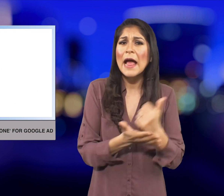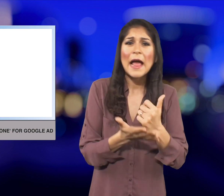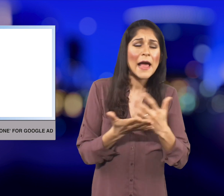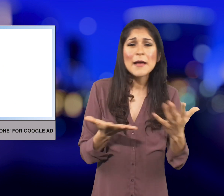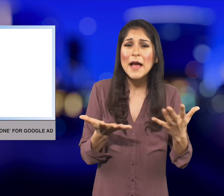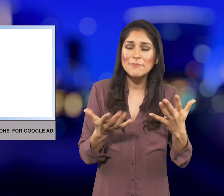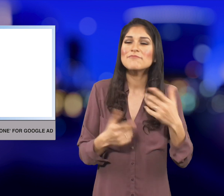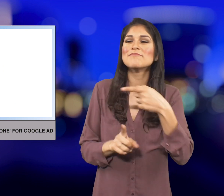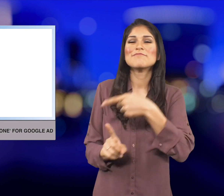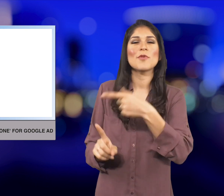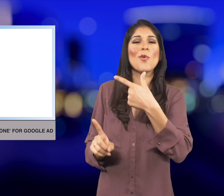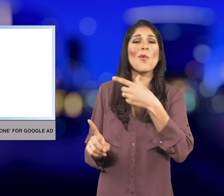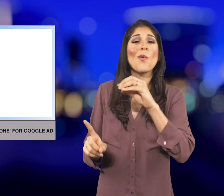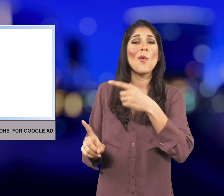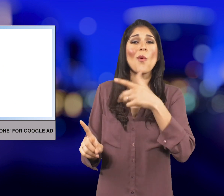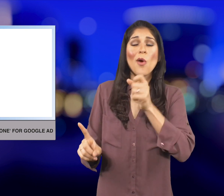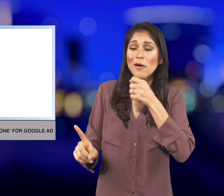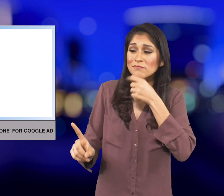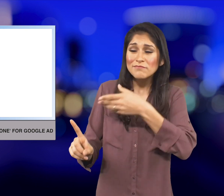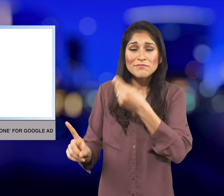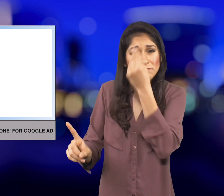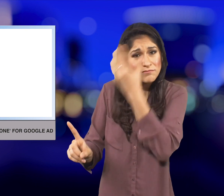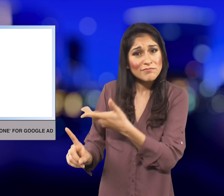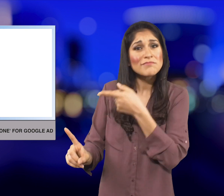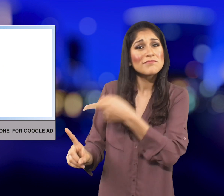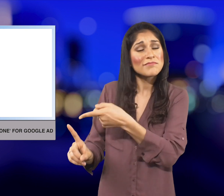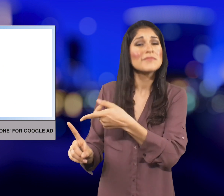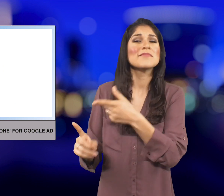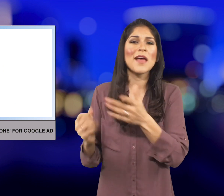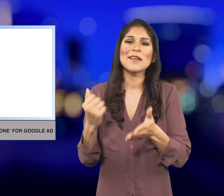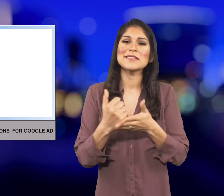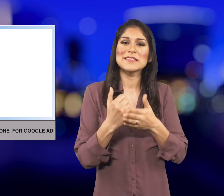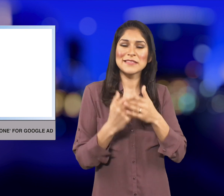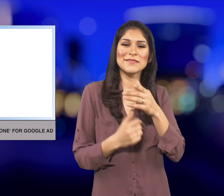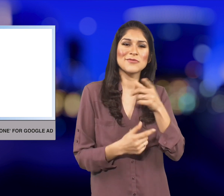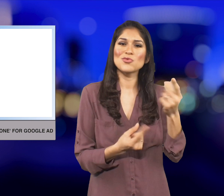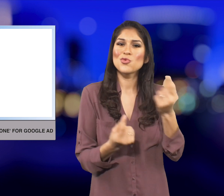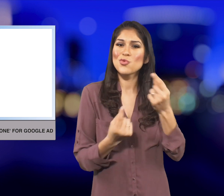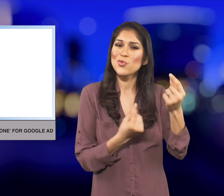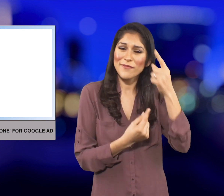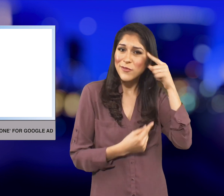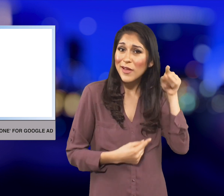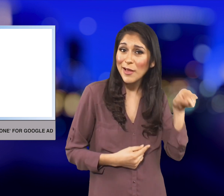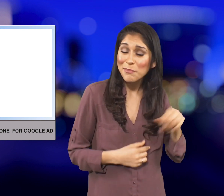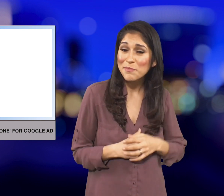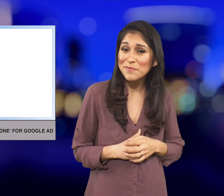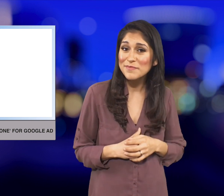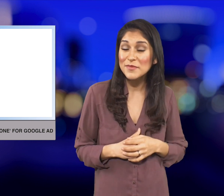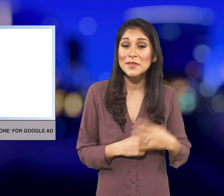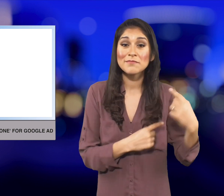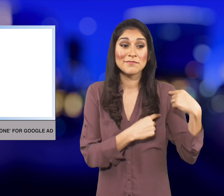available through the Google assistant device.